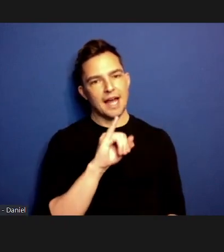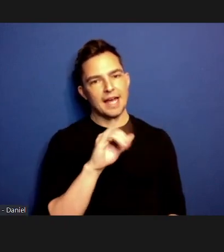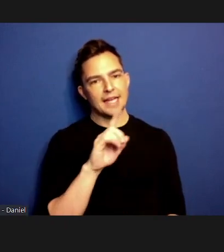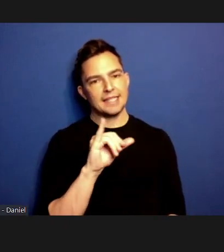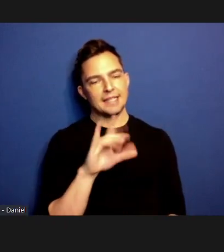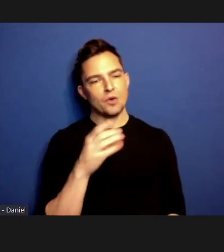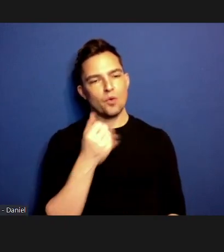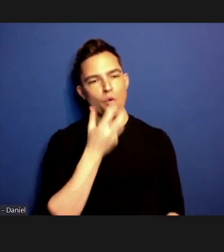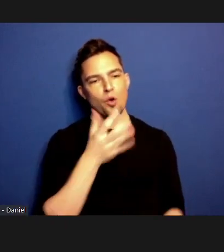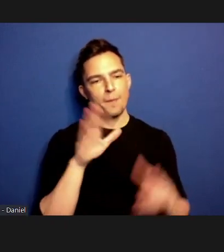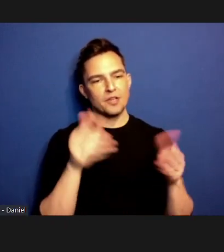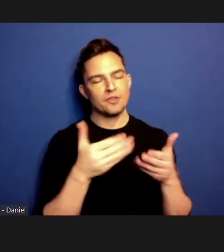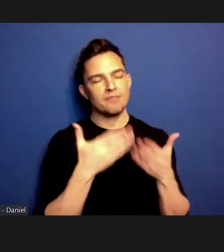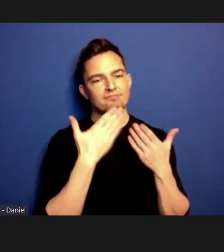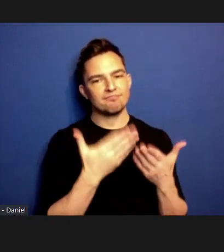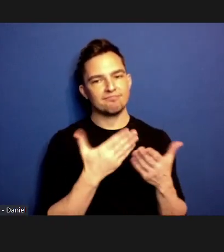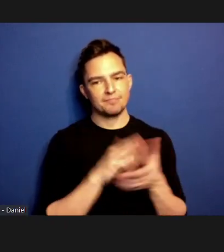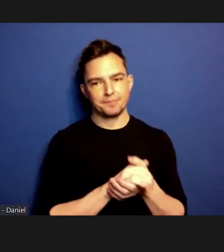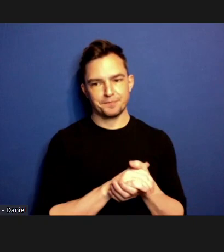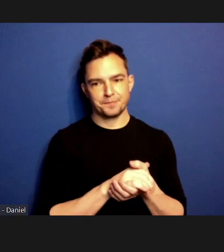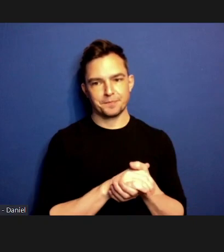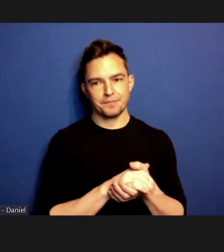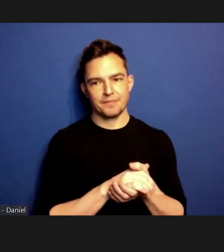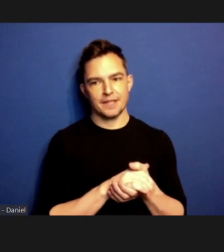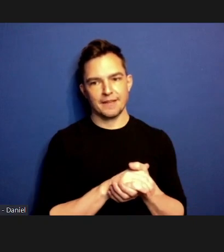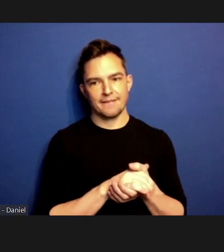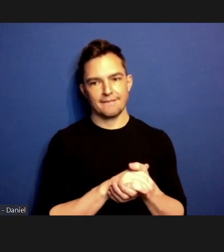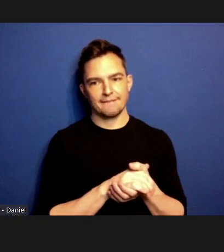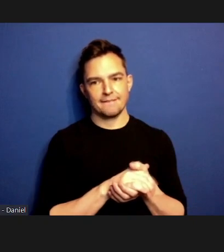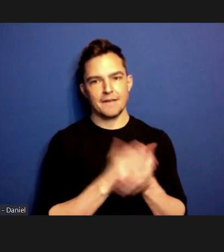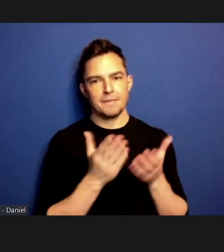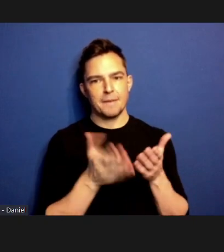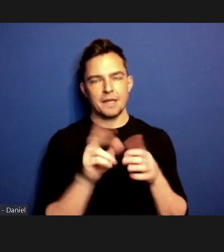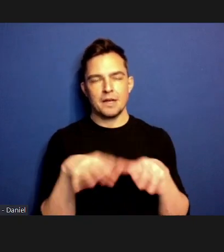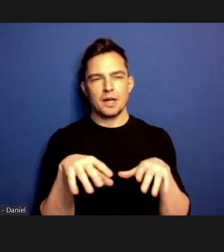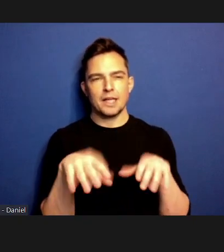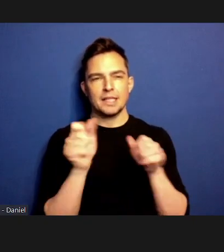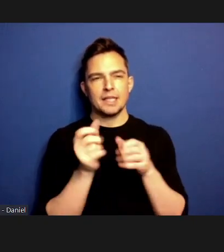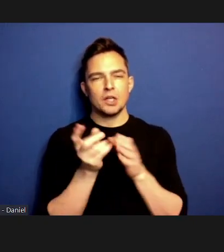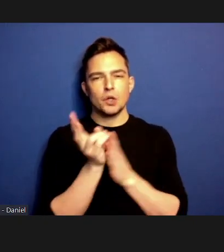Ooh, I'm being asked to take a two-minute break so we can take a two-minute break right